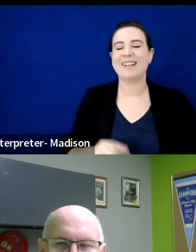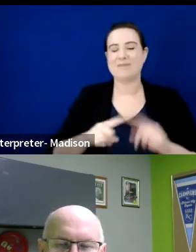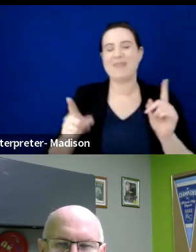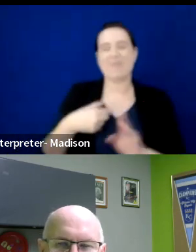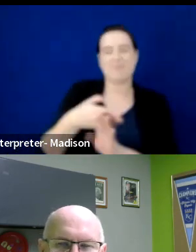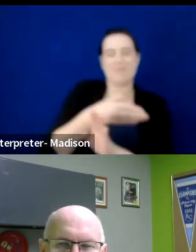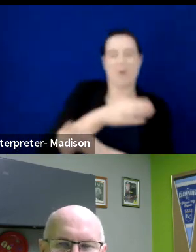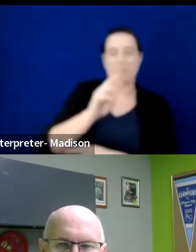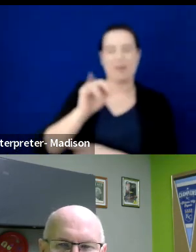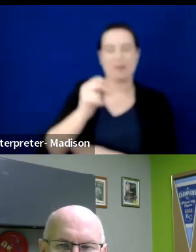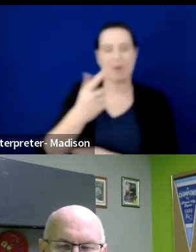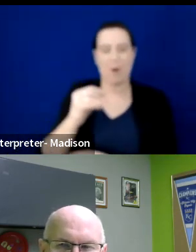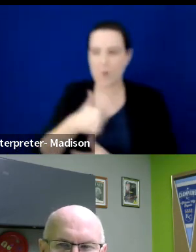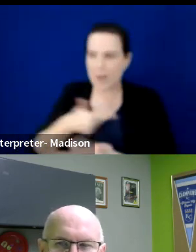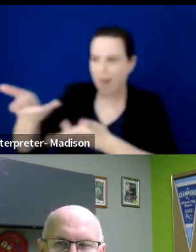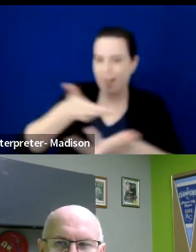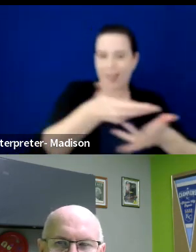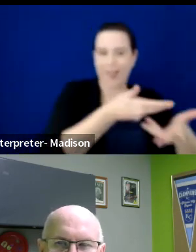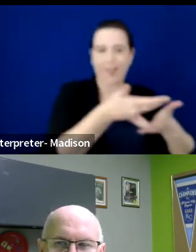You don't interrupt bingo, let me tell ya.